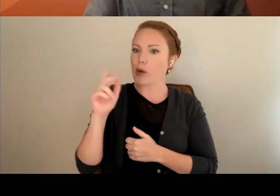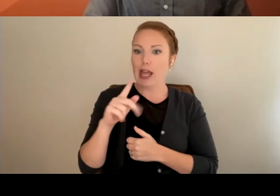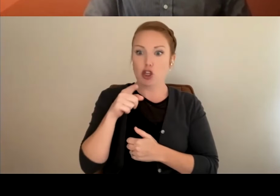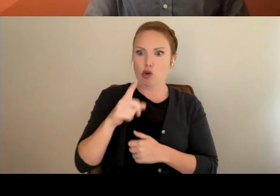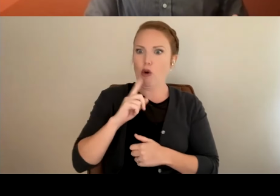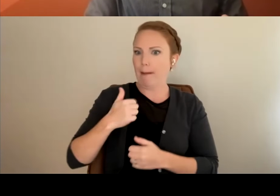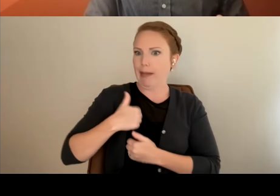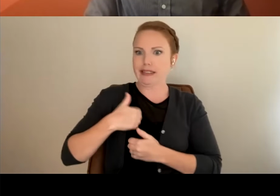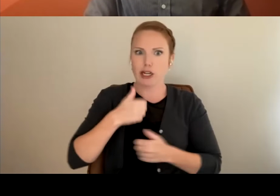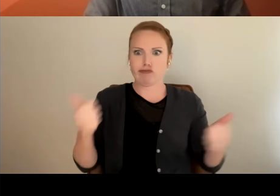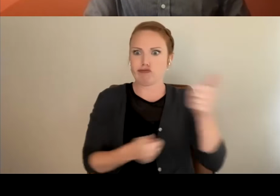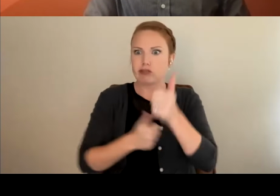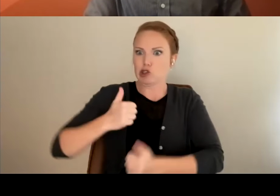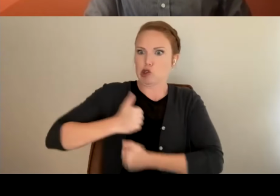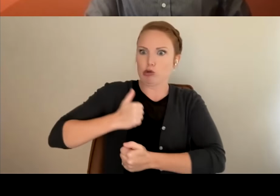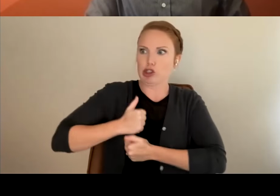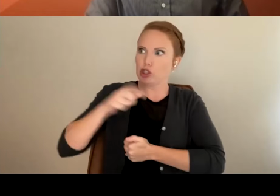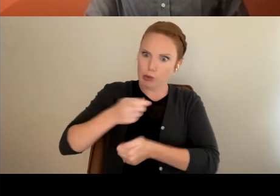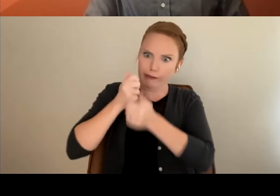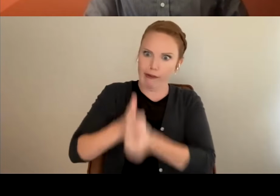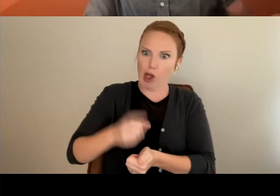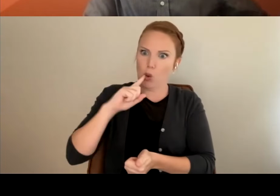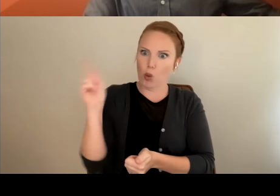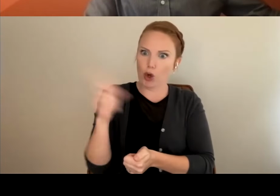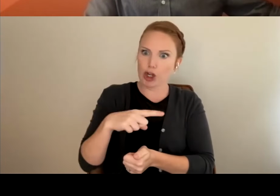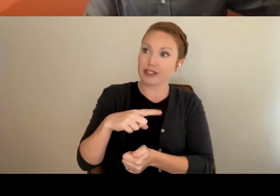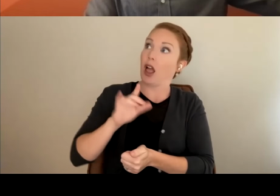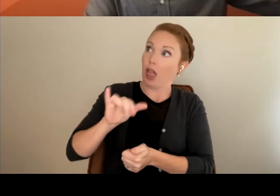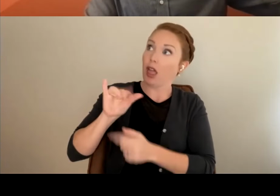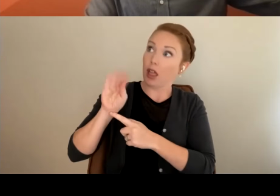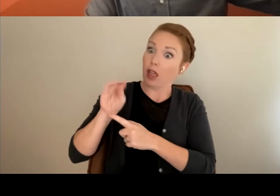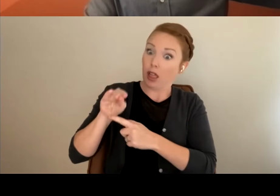you're a soldier, your job is to follow orders and if there's a system or a machine that